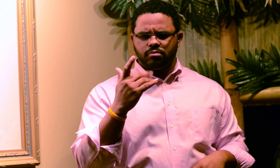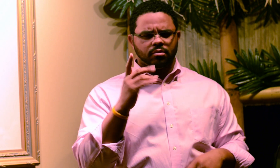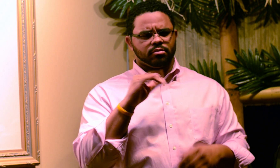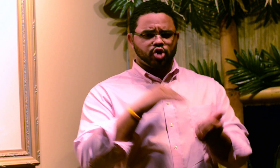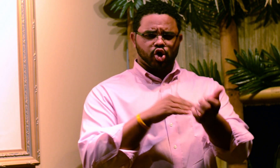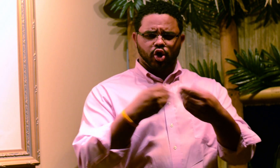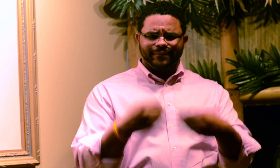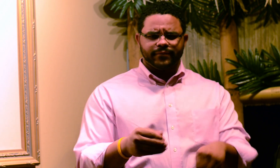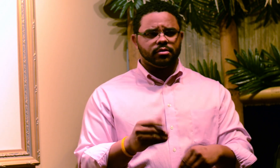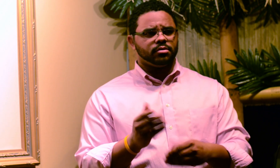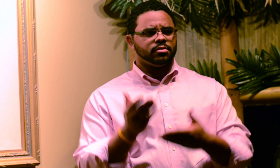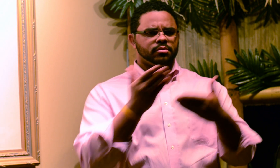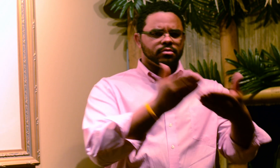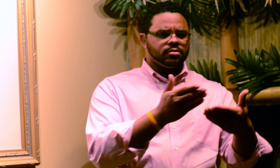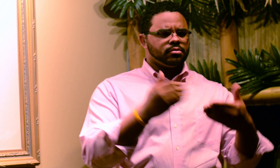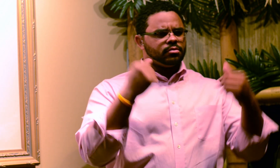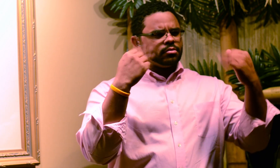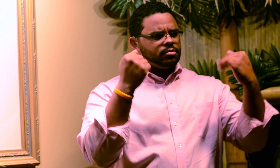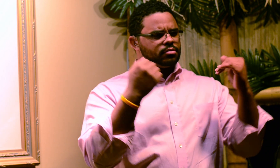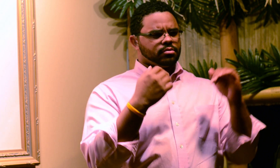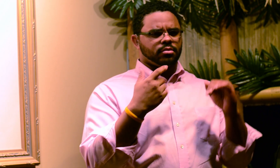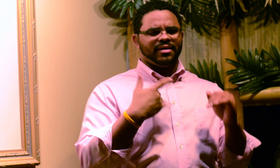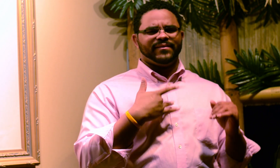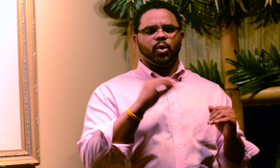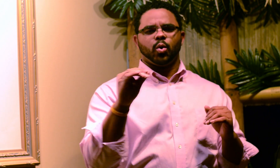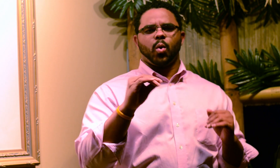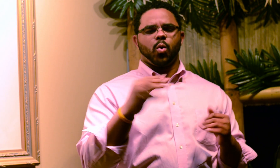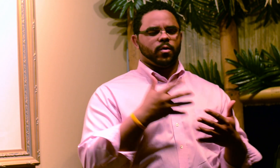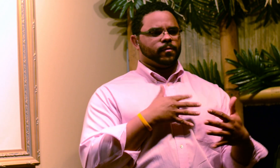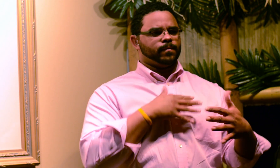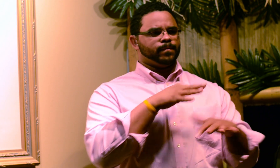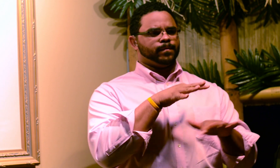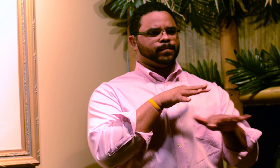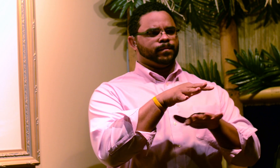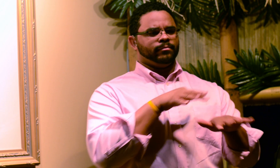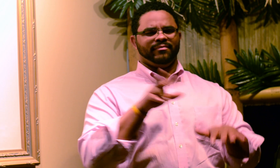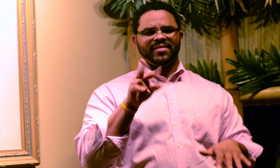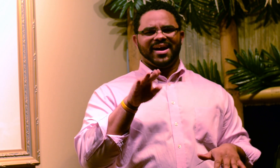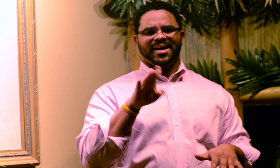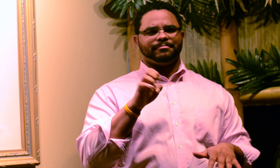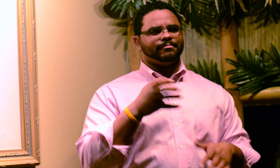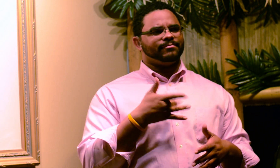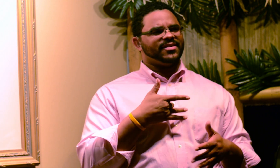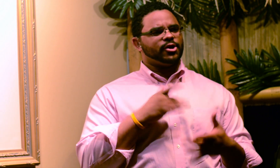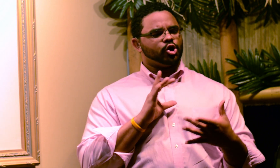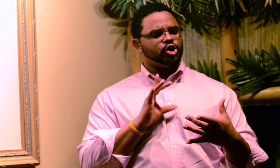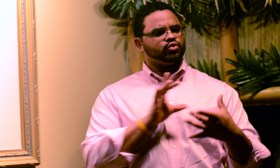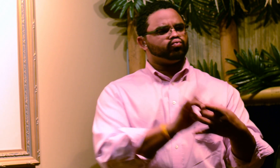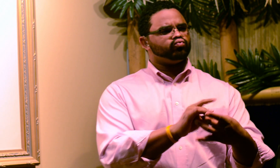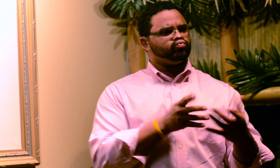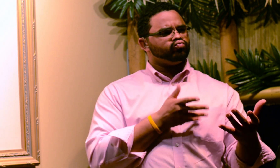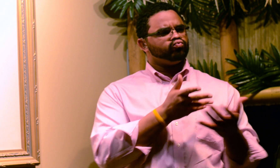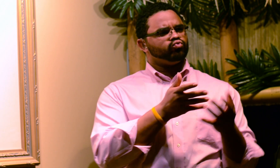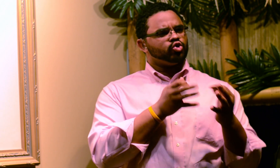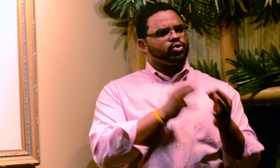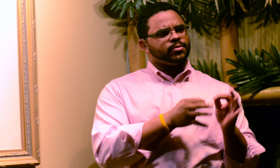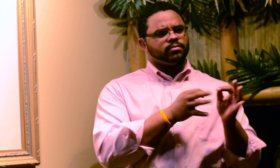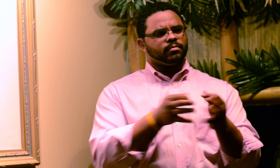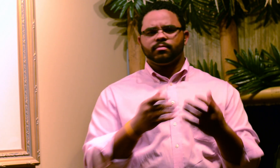They're sometimes used in medical settings. It feels completely artificial using that. There's no meaningful connection.